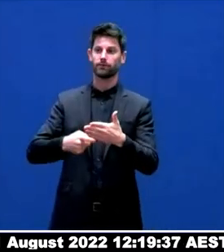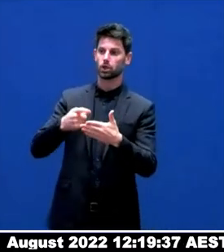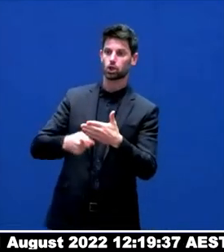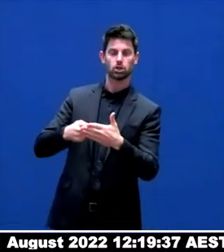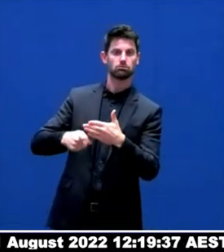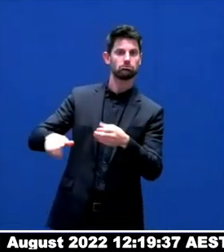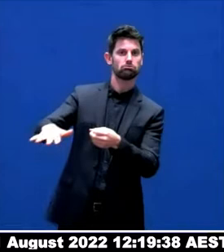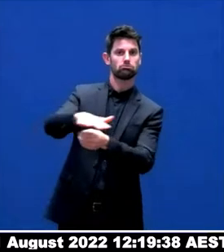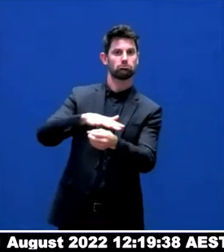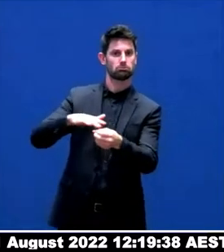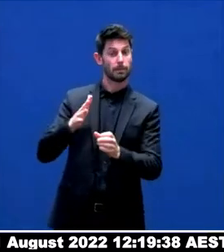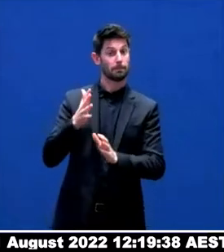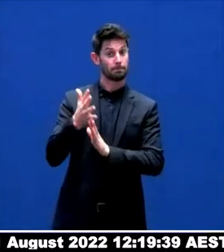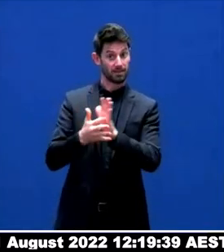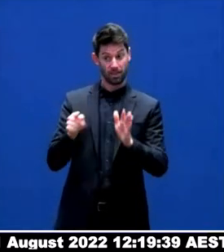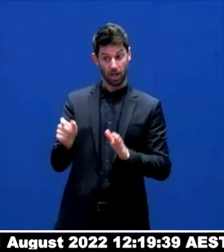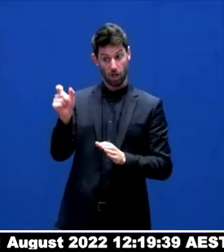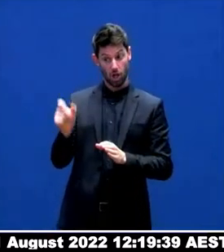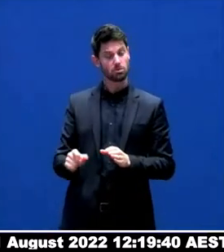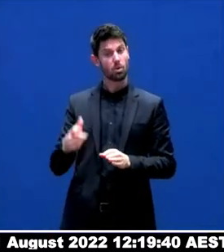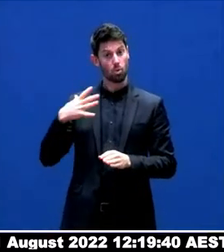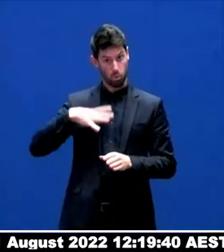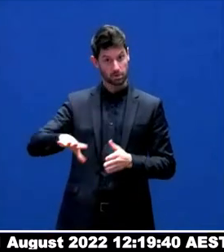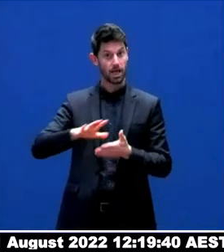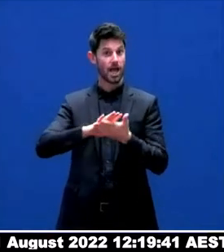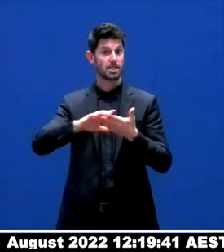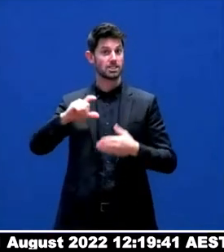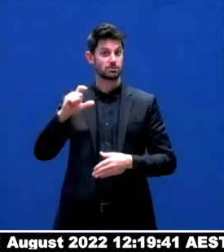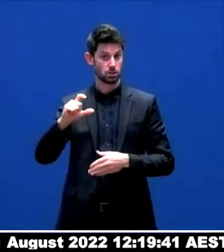This means that where a client selects public housing and community housing as their